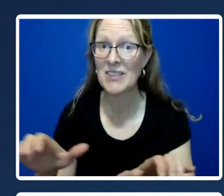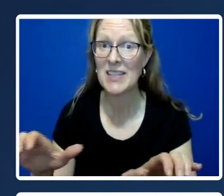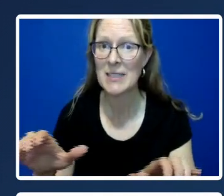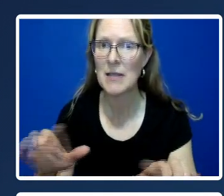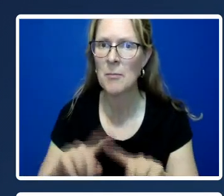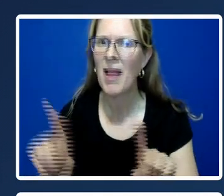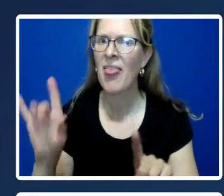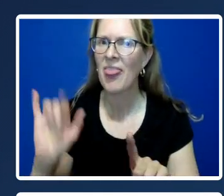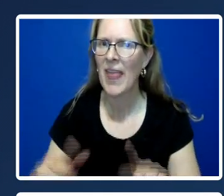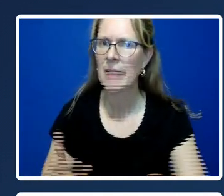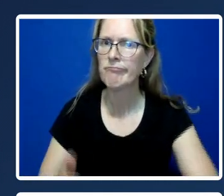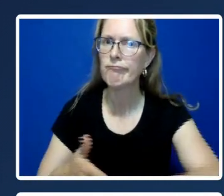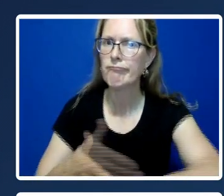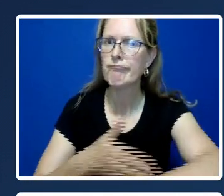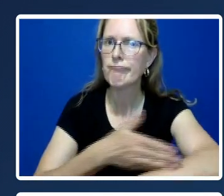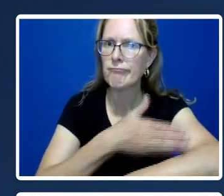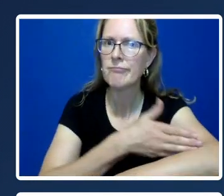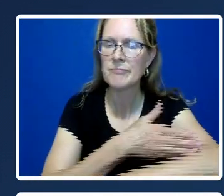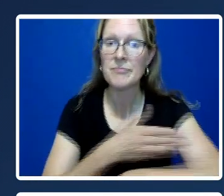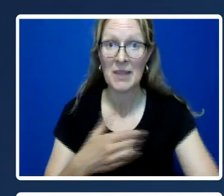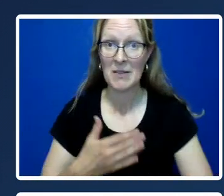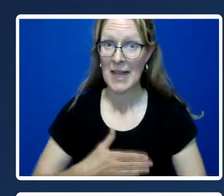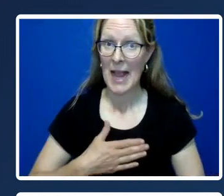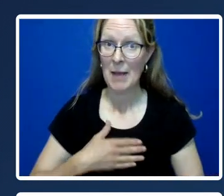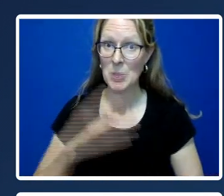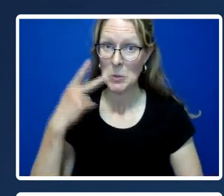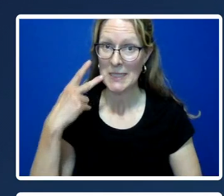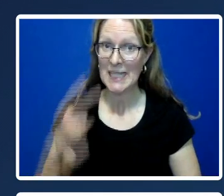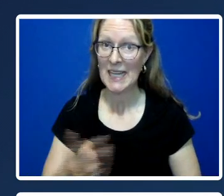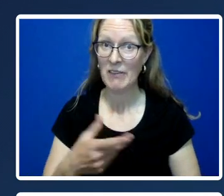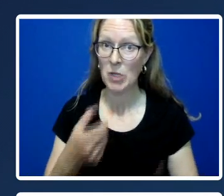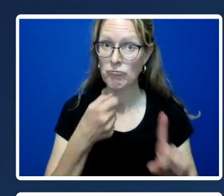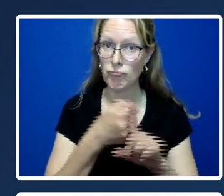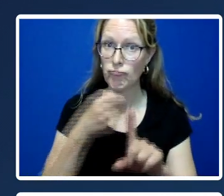see some concrete impacts from this program. After, you know, five months and 18 visits,